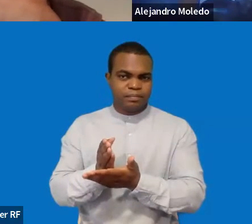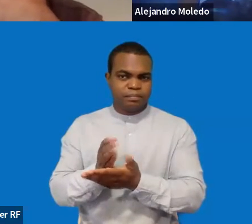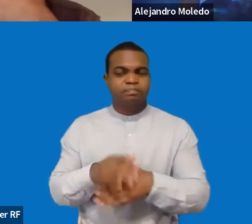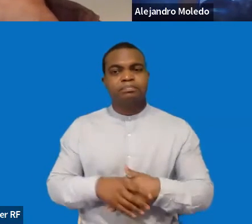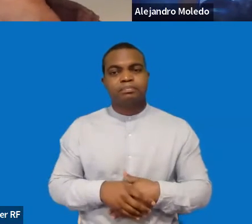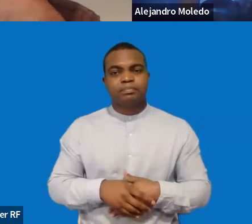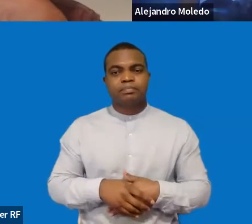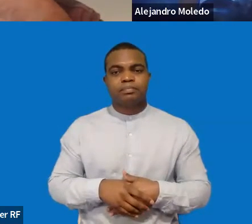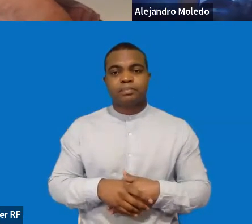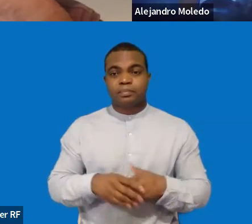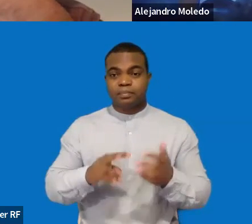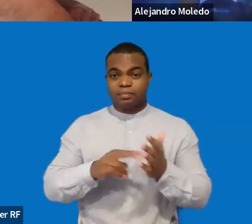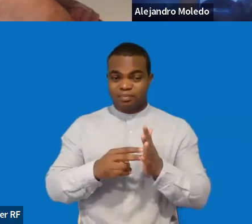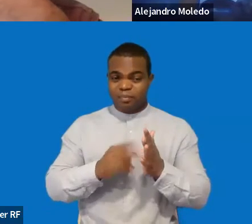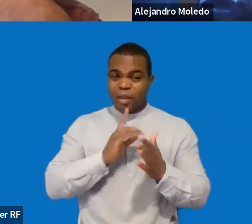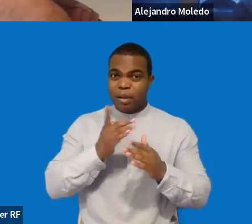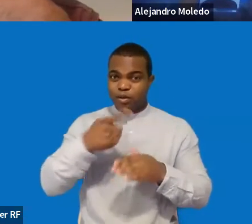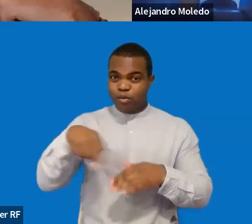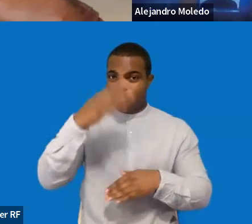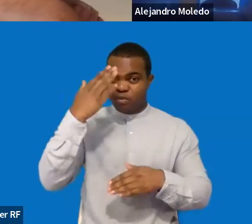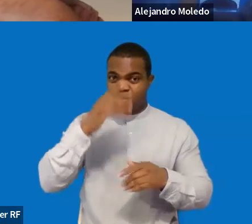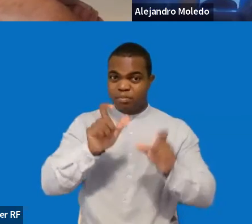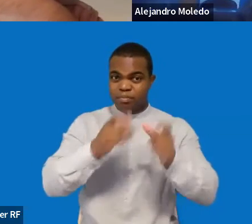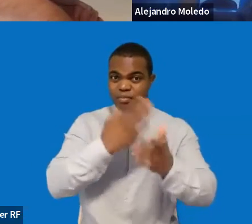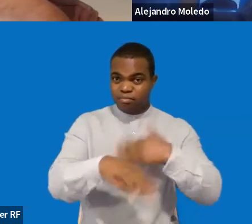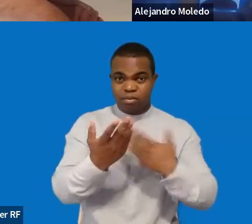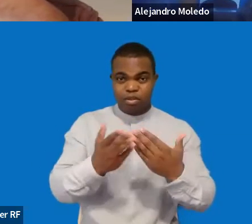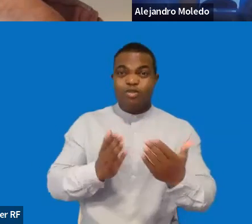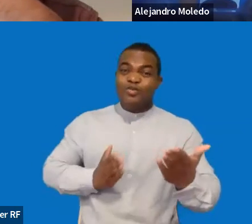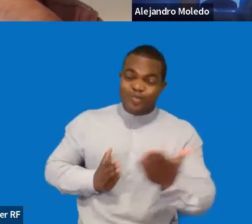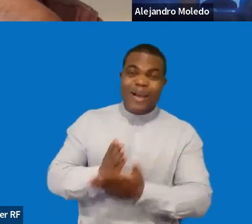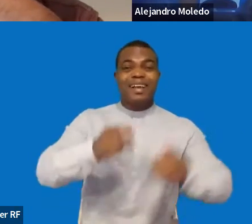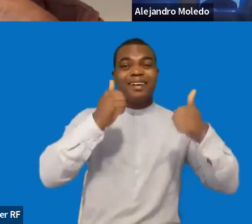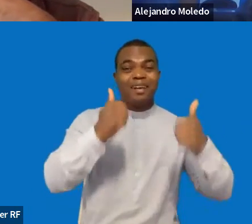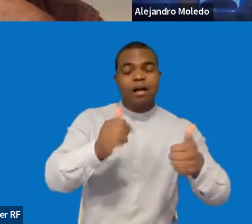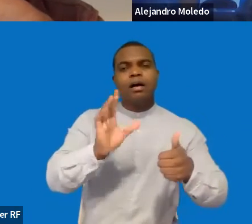So EDF and our members, we came up with a demand